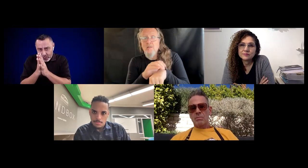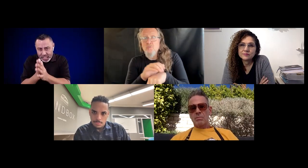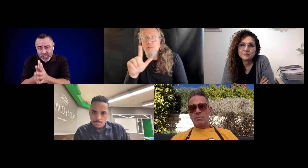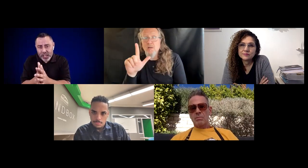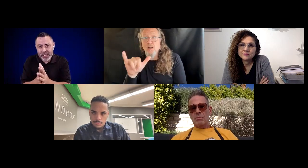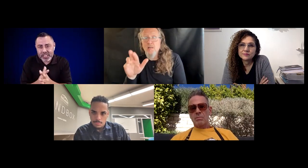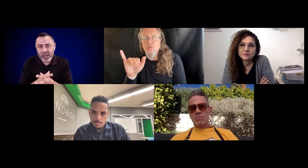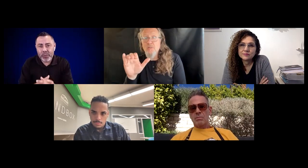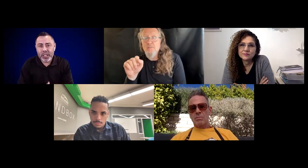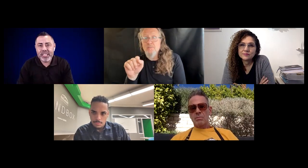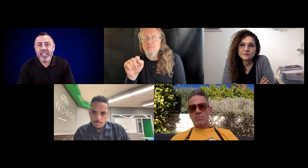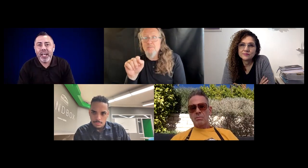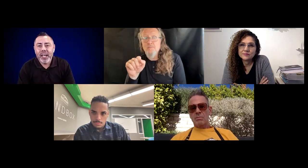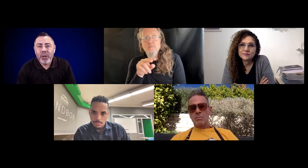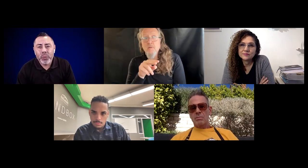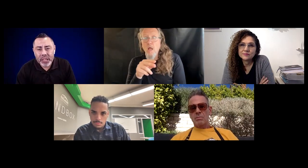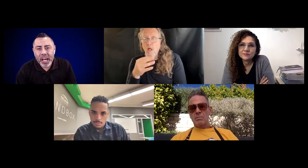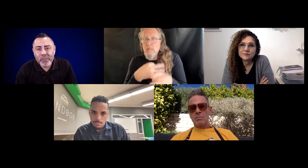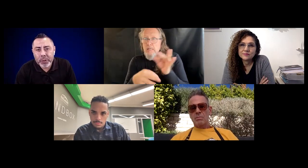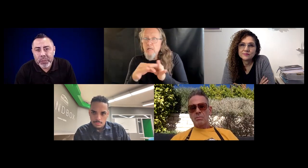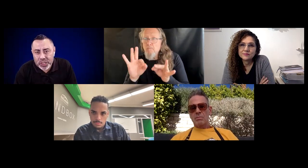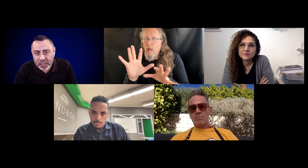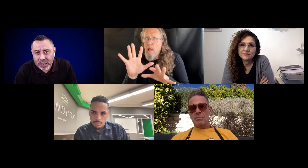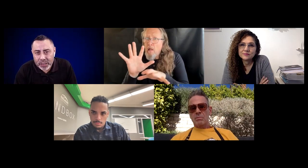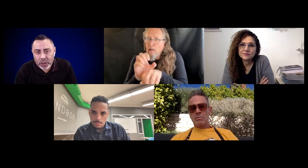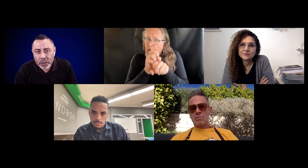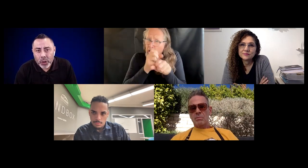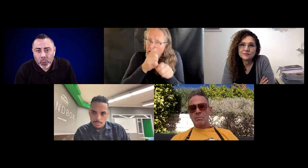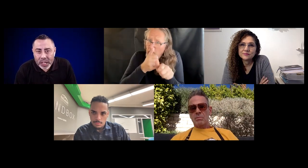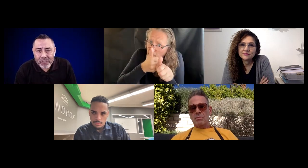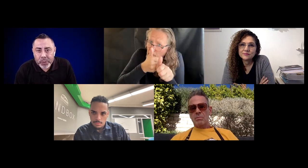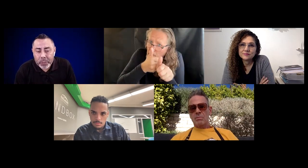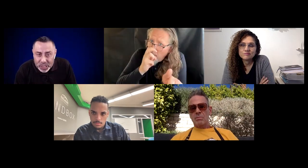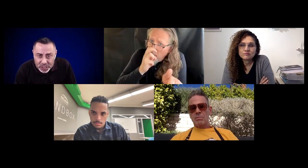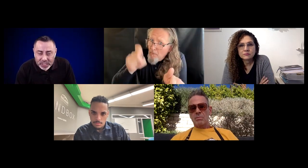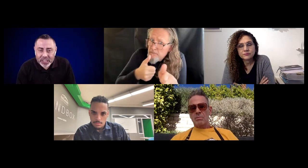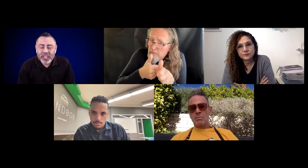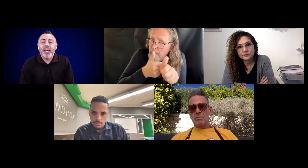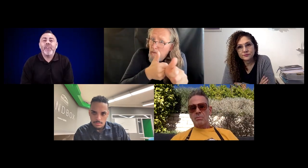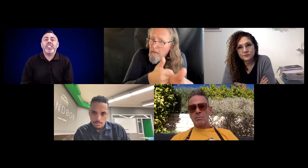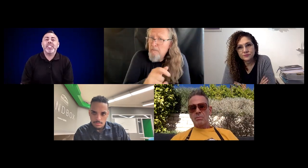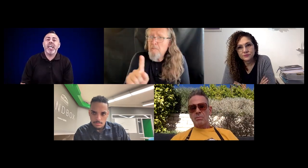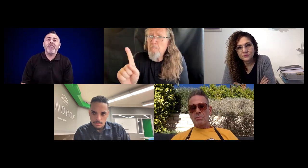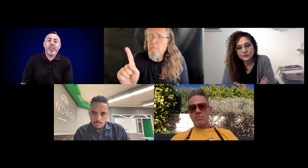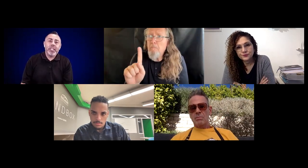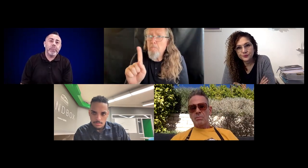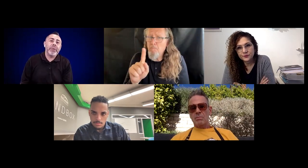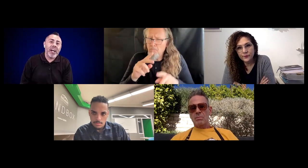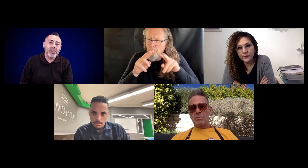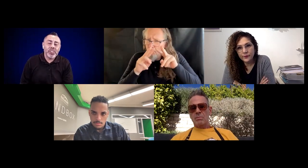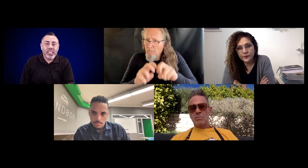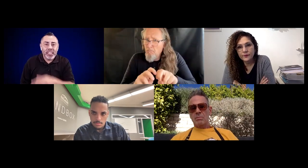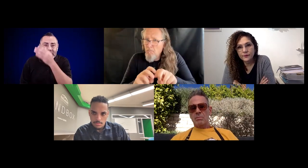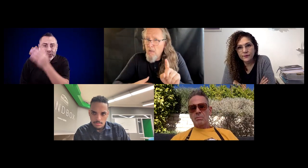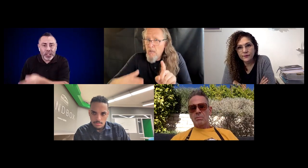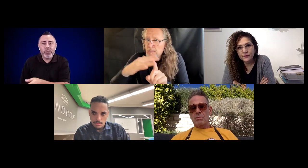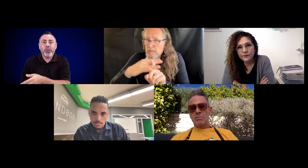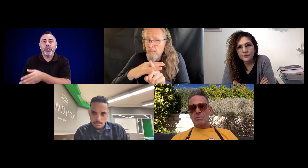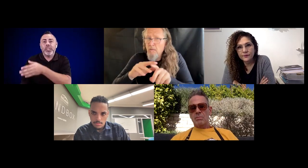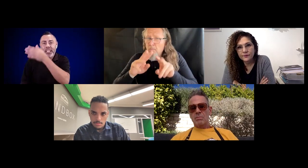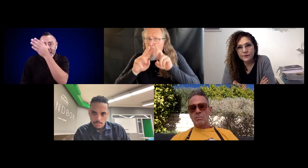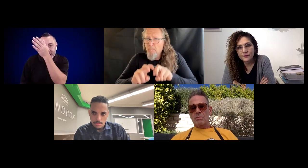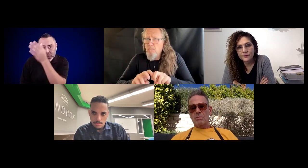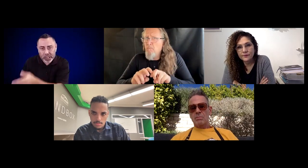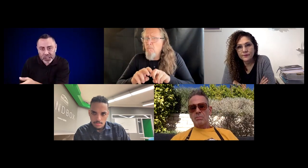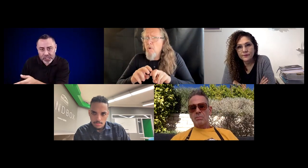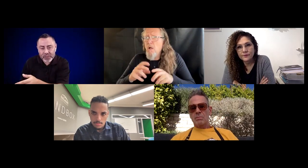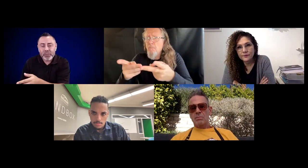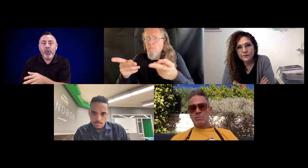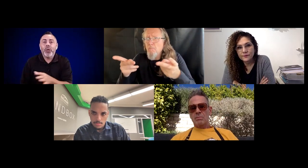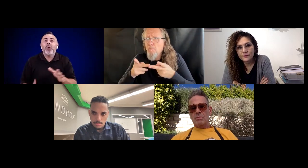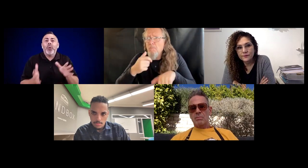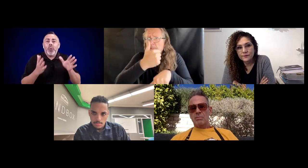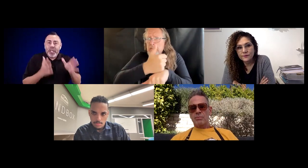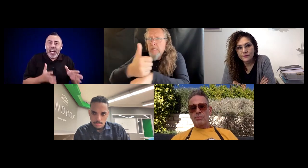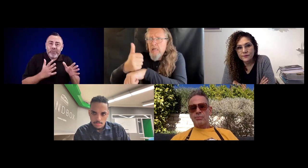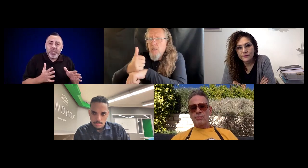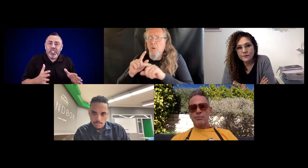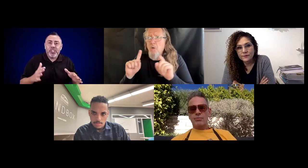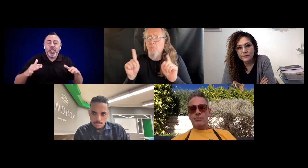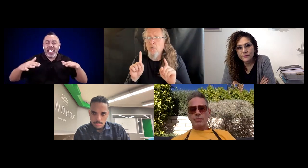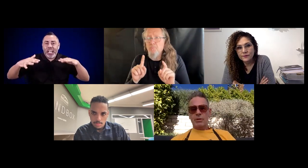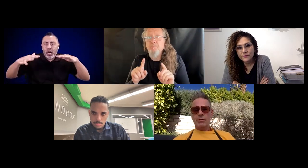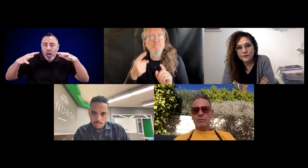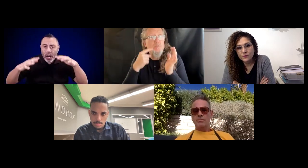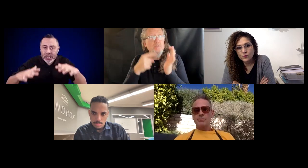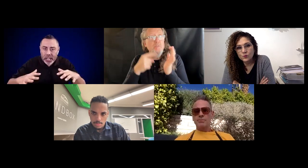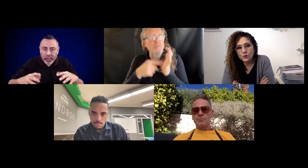When I saw this, I realized, we have permission. We have permission of, instead of being bound to, the English grammar or to the English expressions, we have permission to look at context.